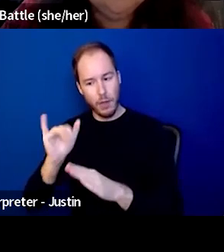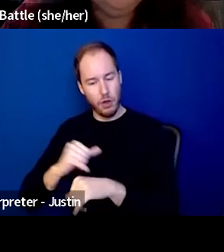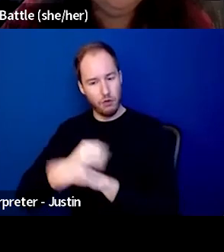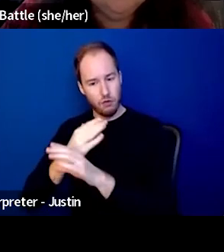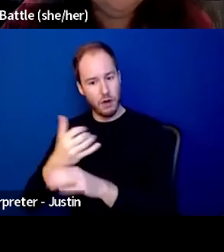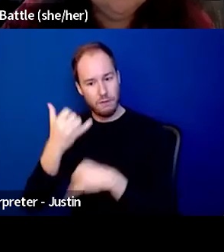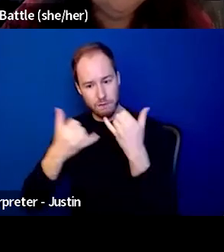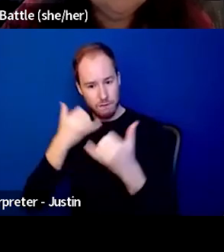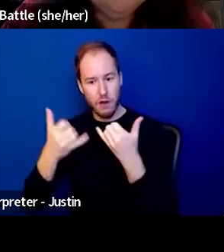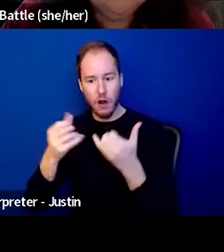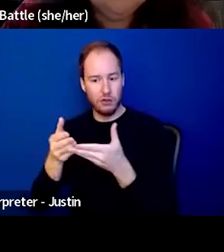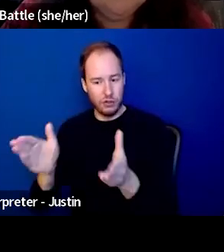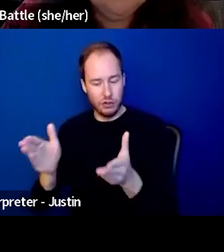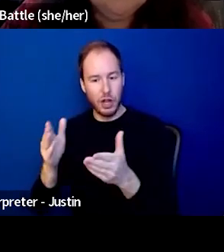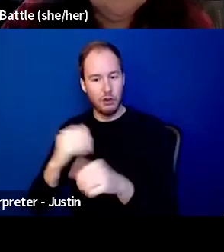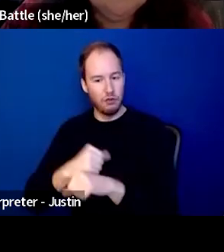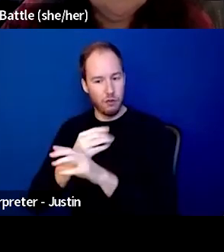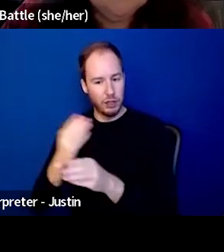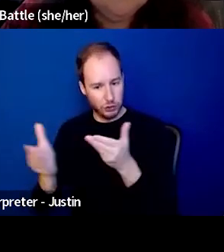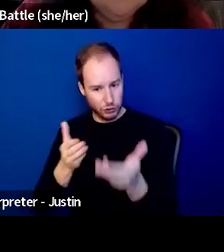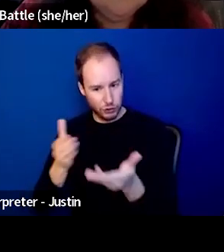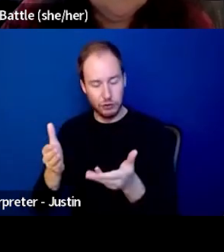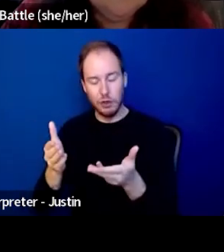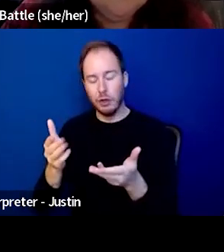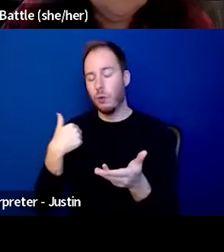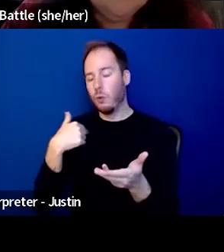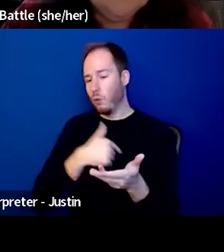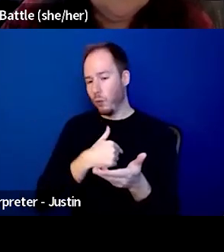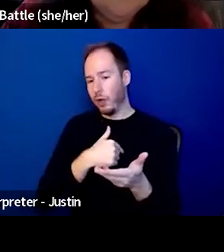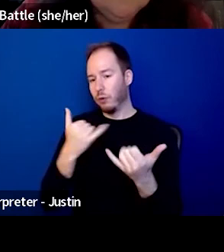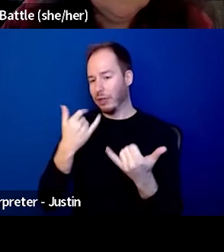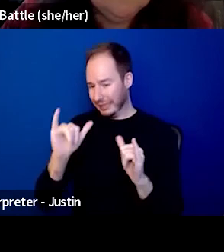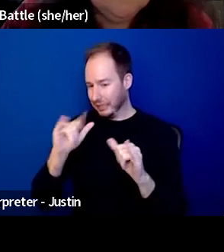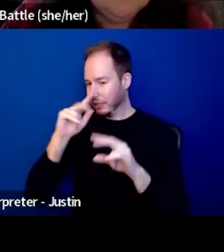and just our general crisis services. And so we're examining that now,